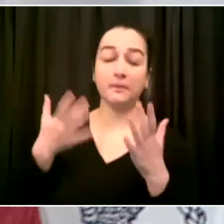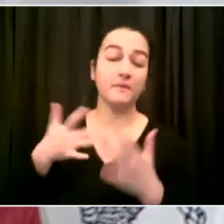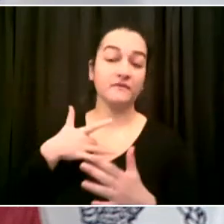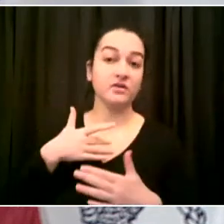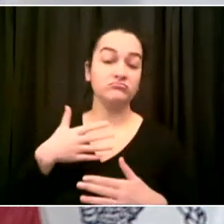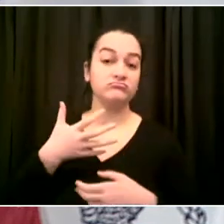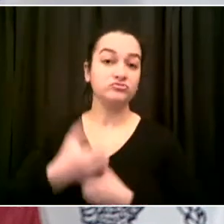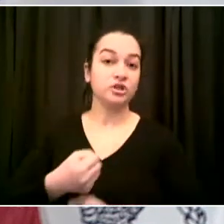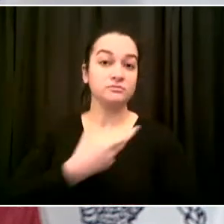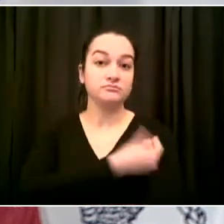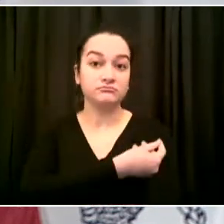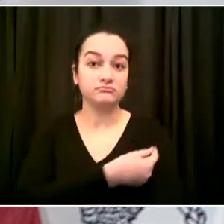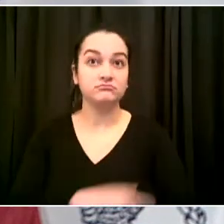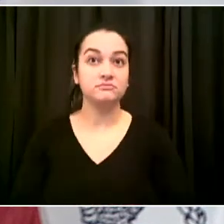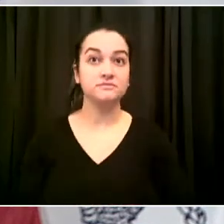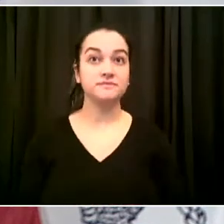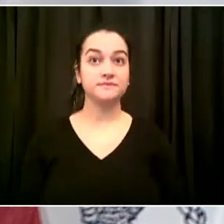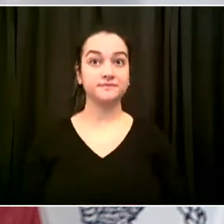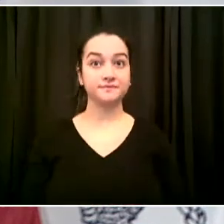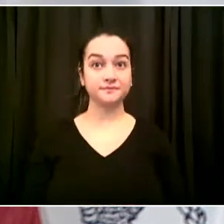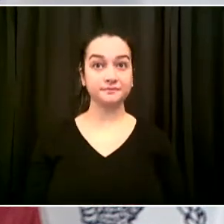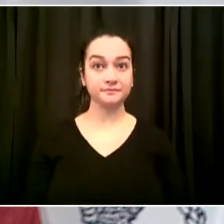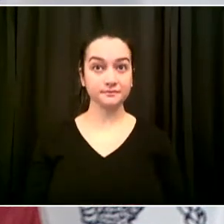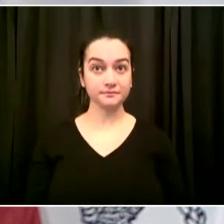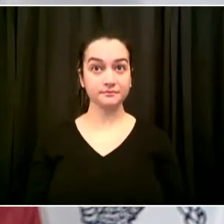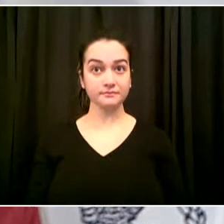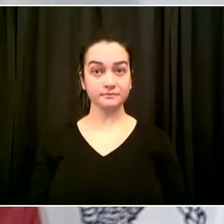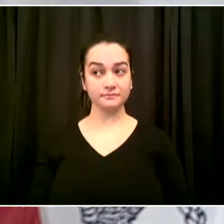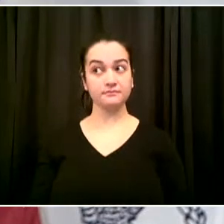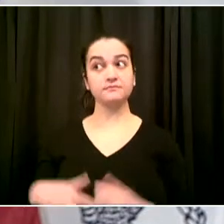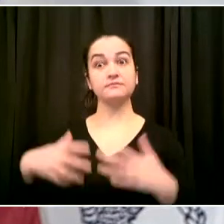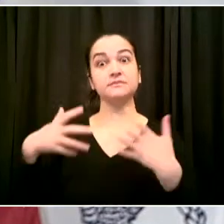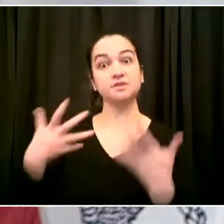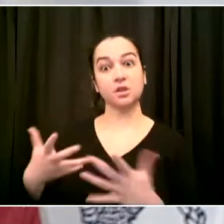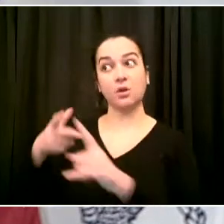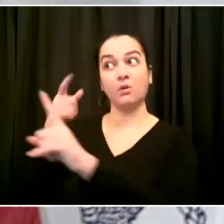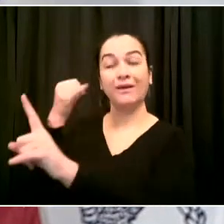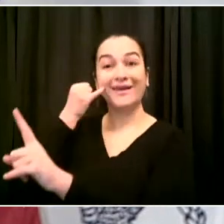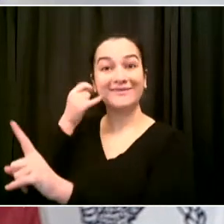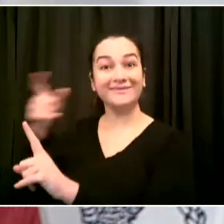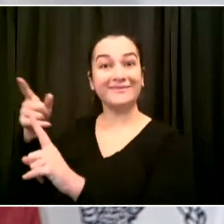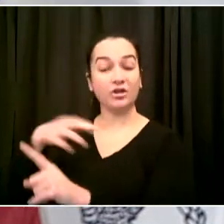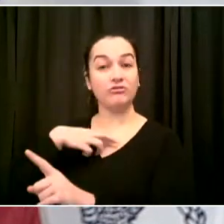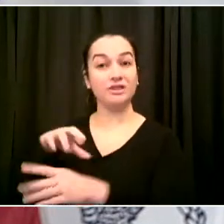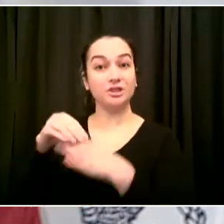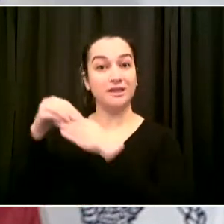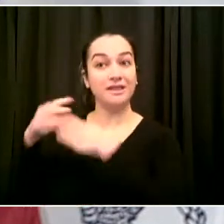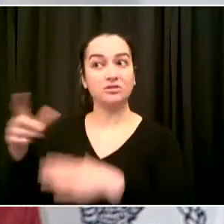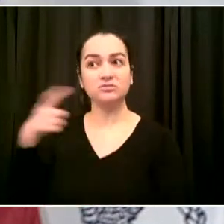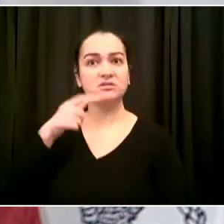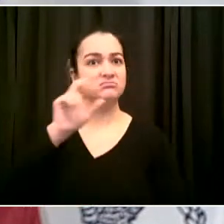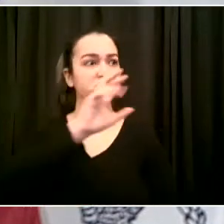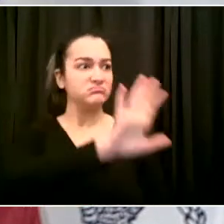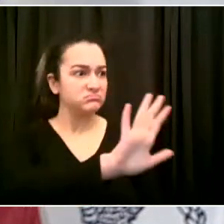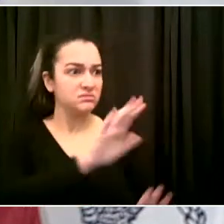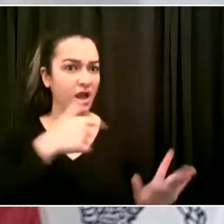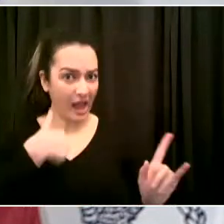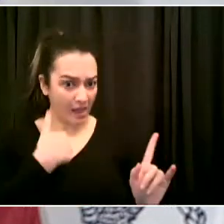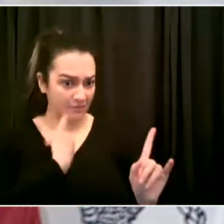POWERFUL WHEN PEOPLE ARE ABLE TO COME FORWARD AND D Y,SA L LK,OO I'M GOING TO BE